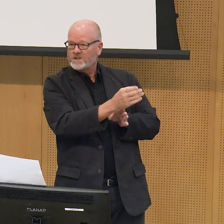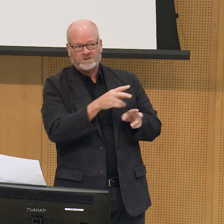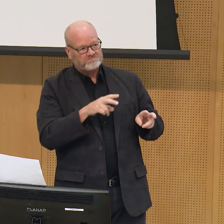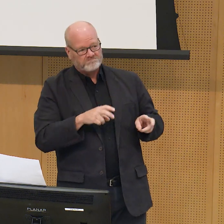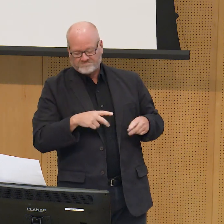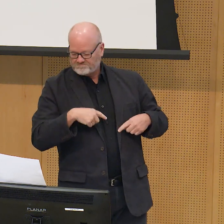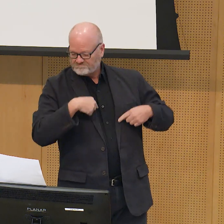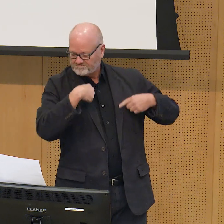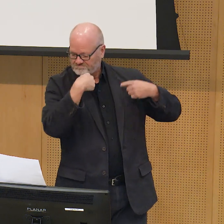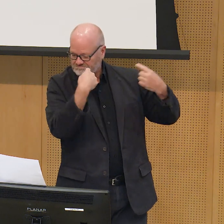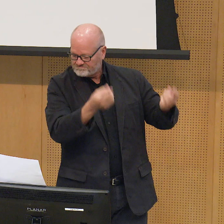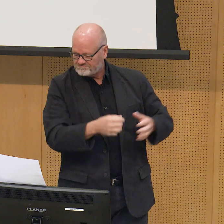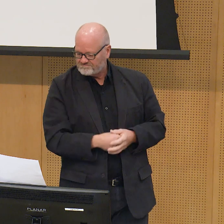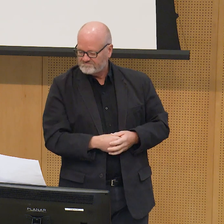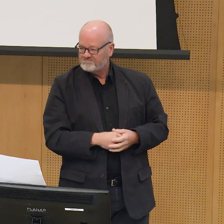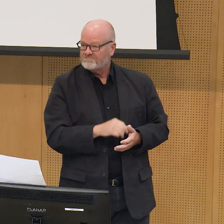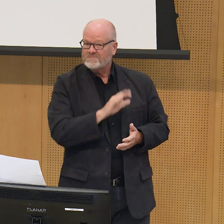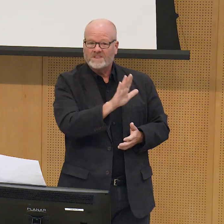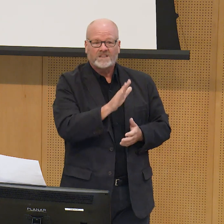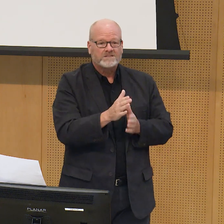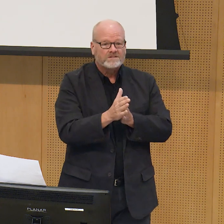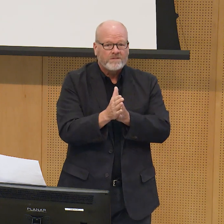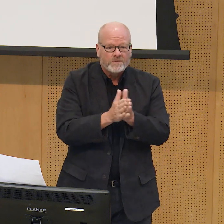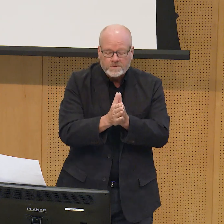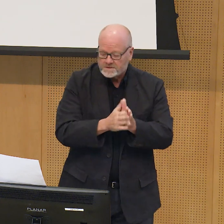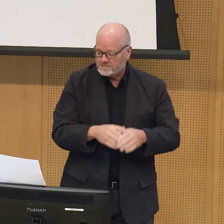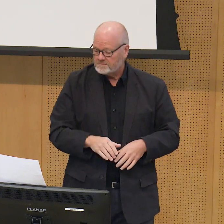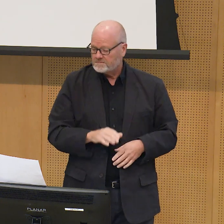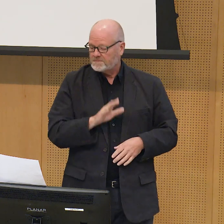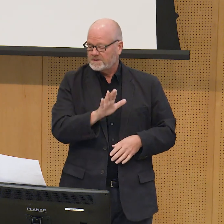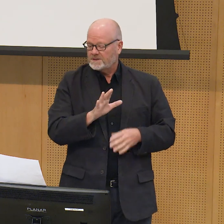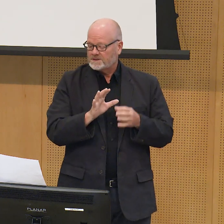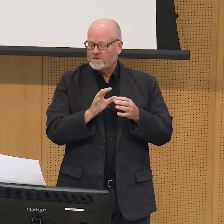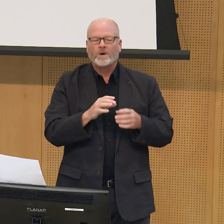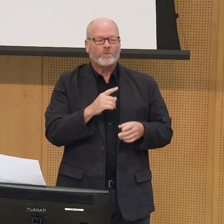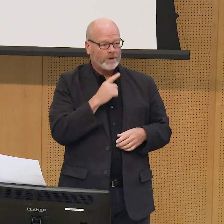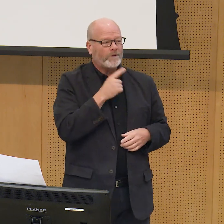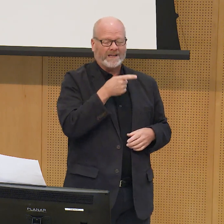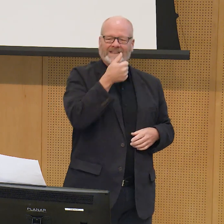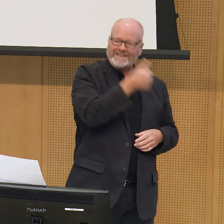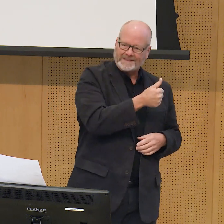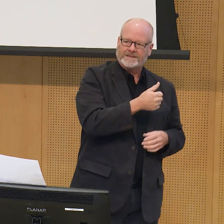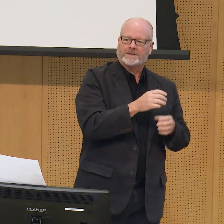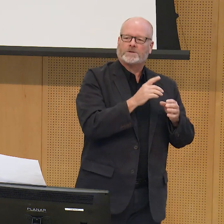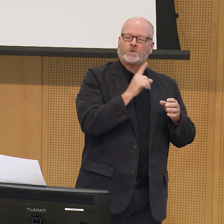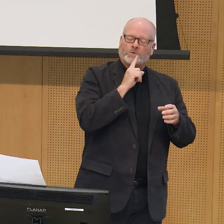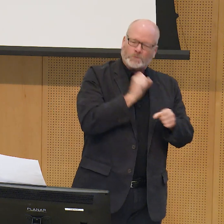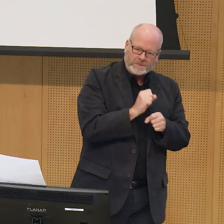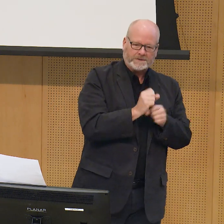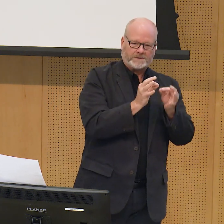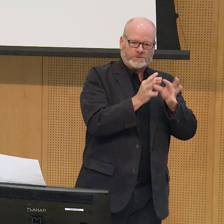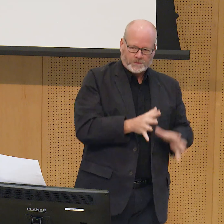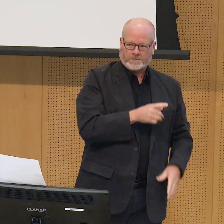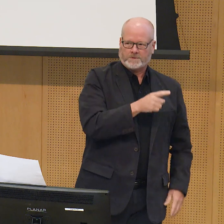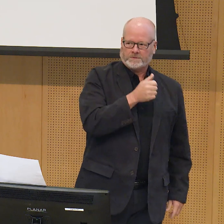I've known him for so long. I've watched his career for quite a long time, his enthusiasm, his passion,